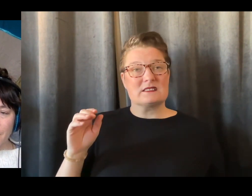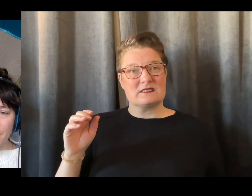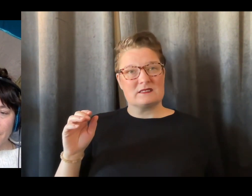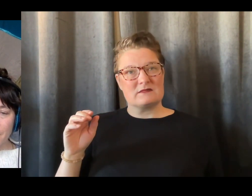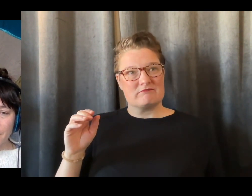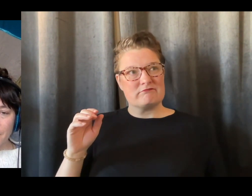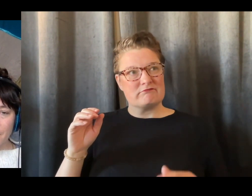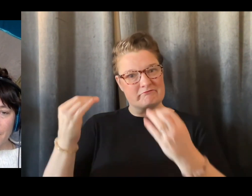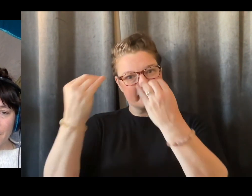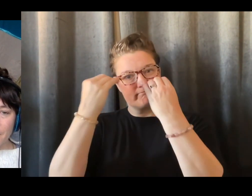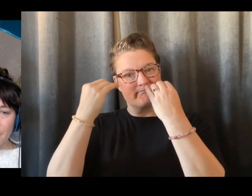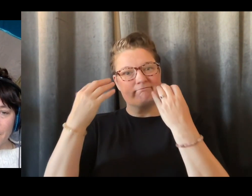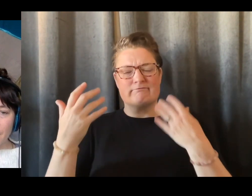thing that meant Jewishness, you know?